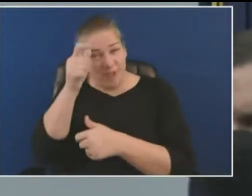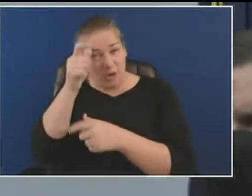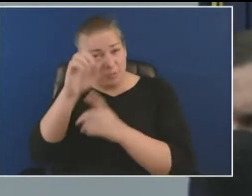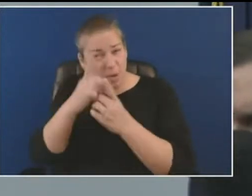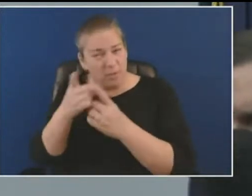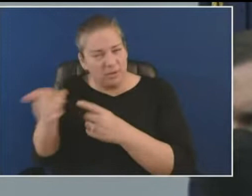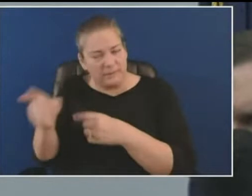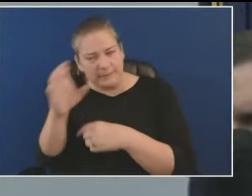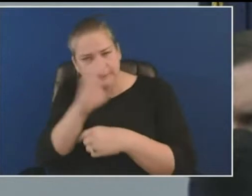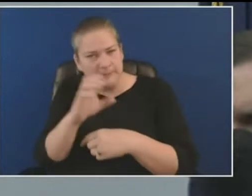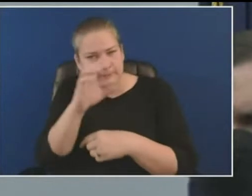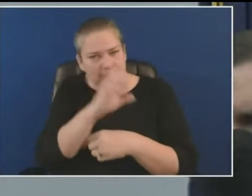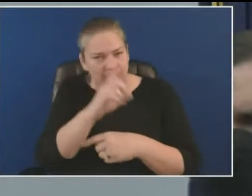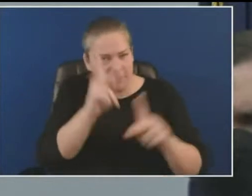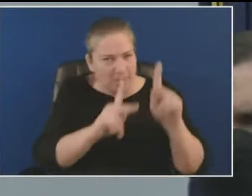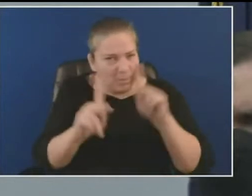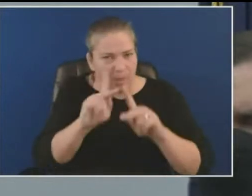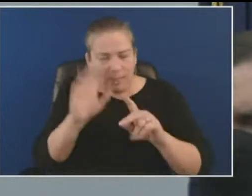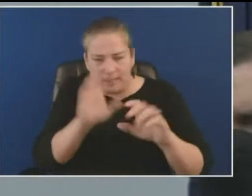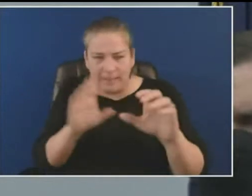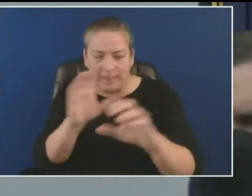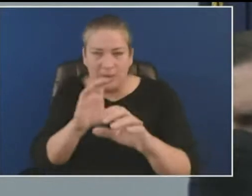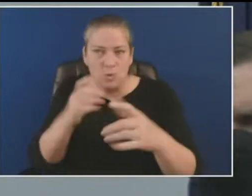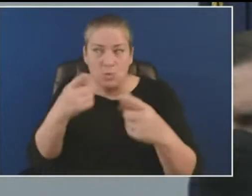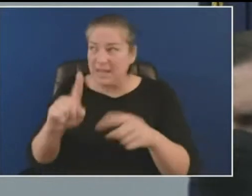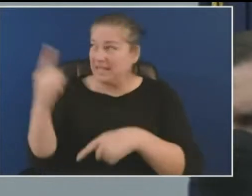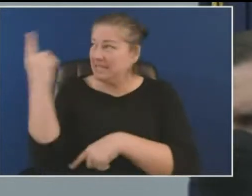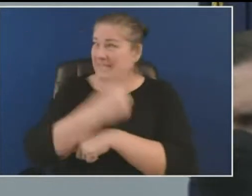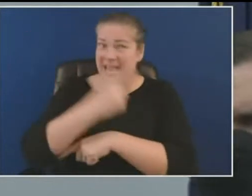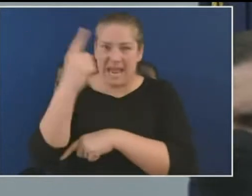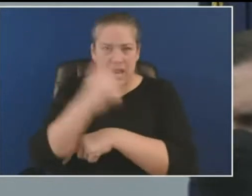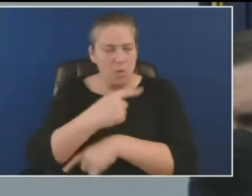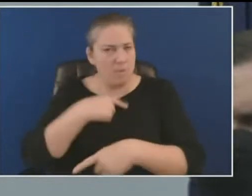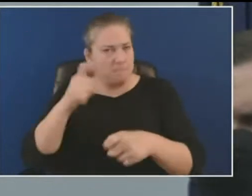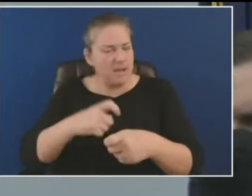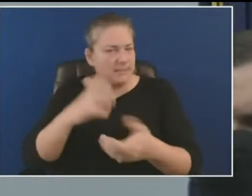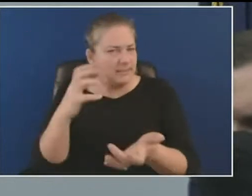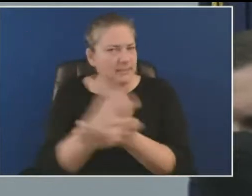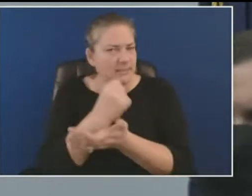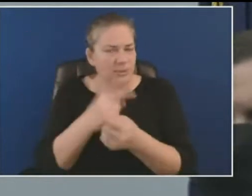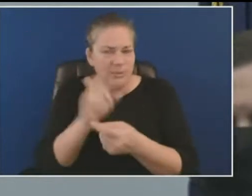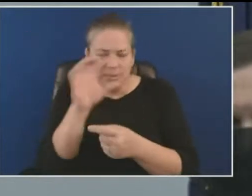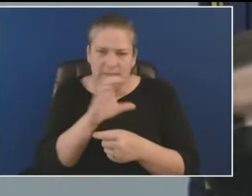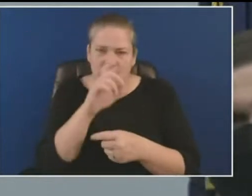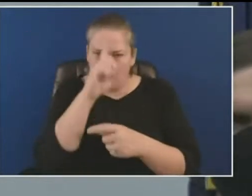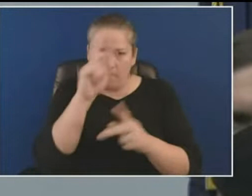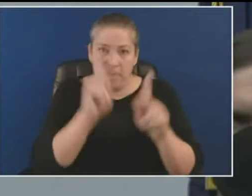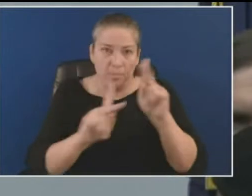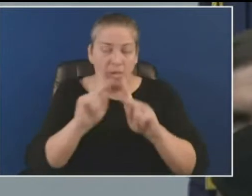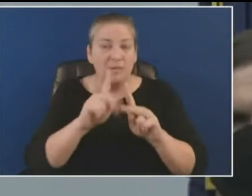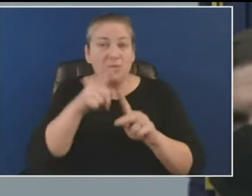daylight hours left to be able to take care of our community. So we need you to stay off the roads unless